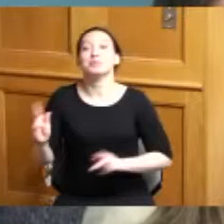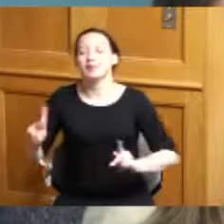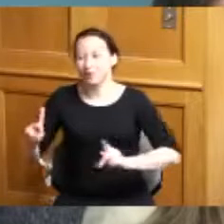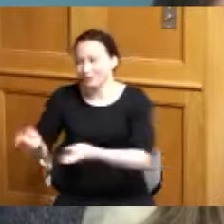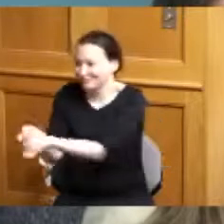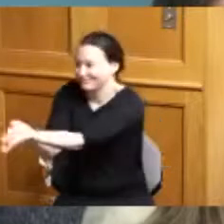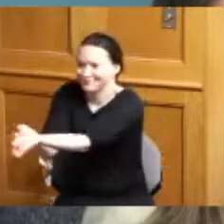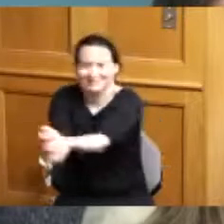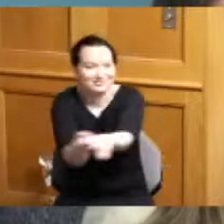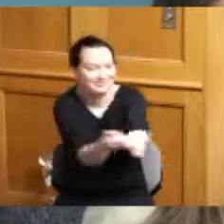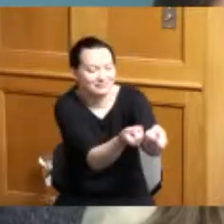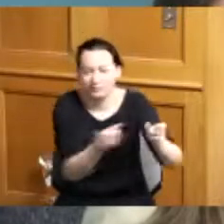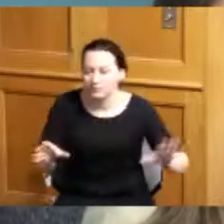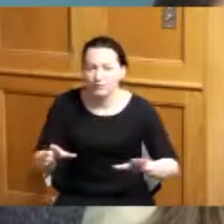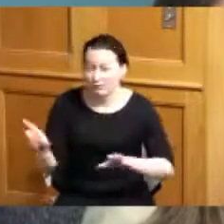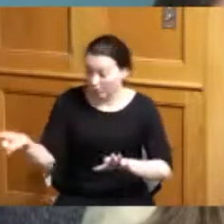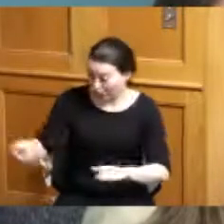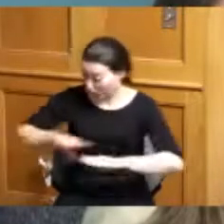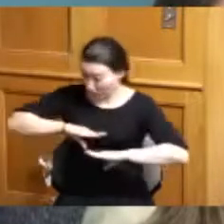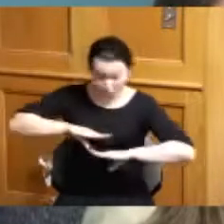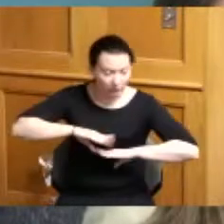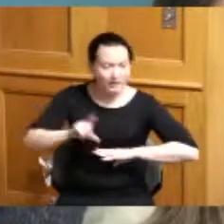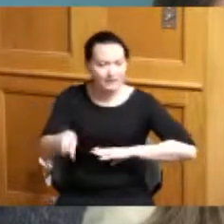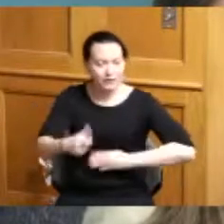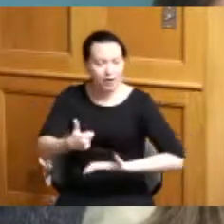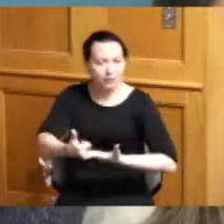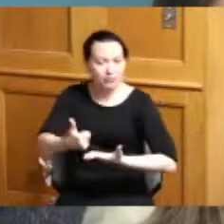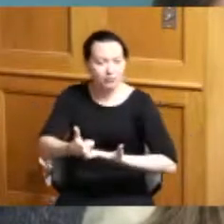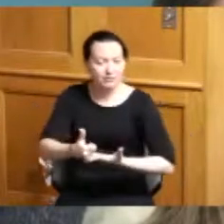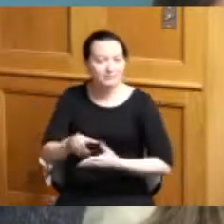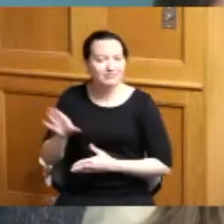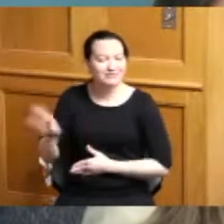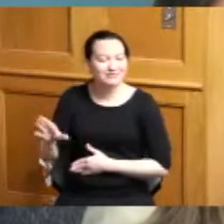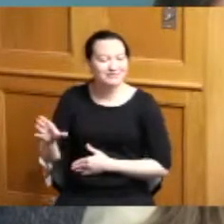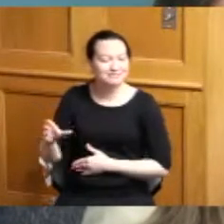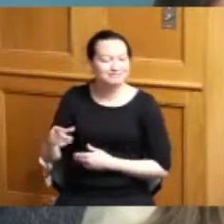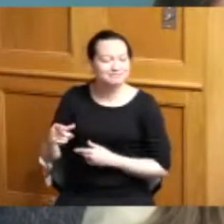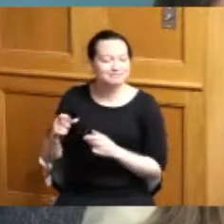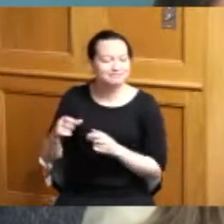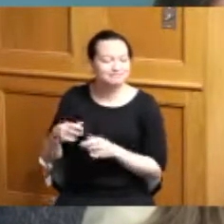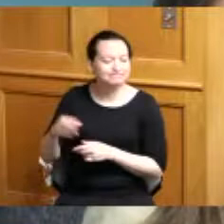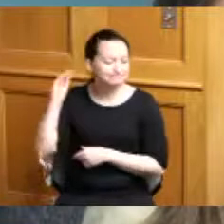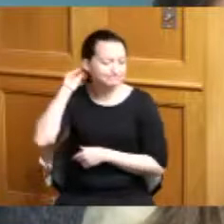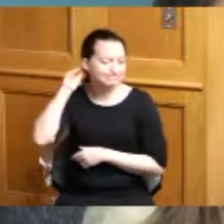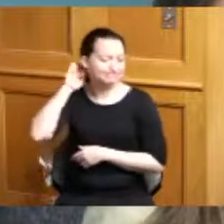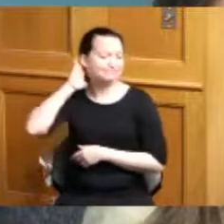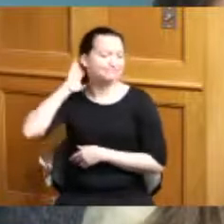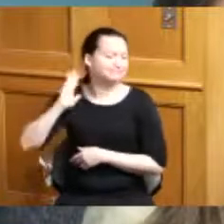can get the help that they need so if you want to keep his legacy going we've got it on the